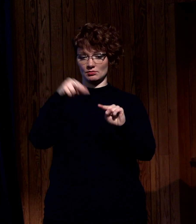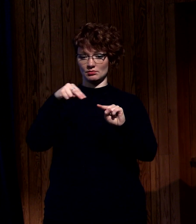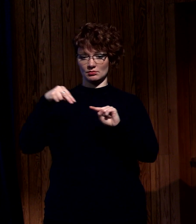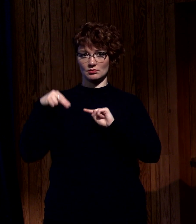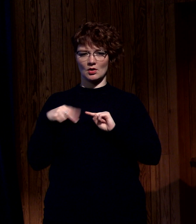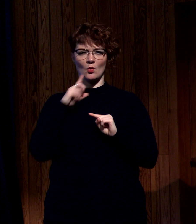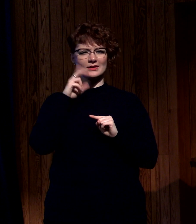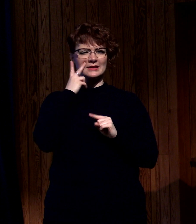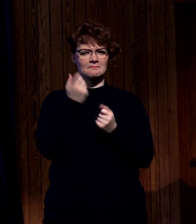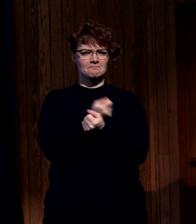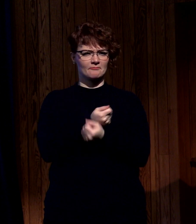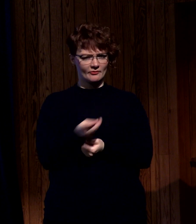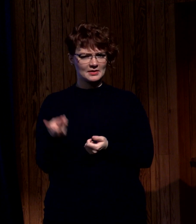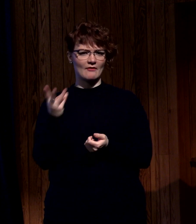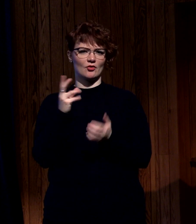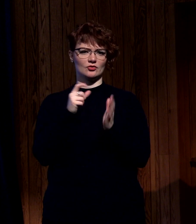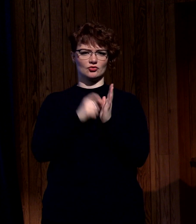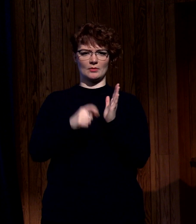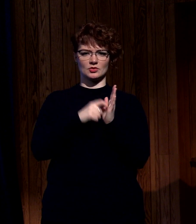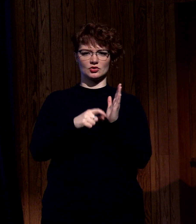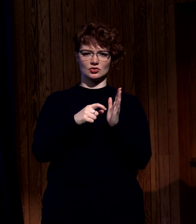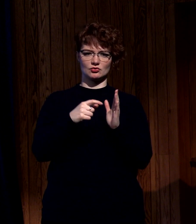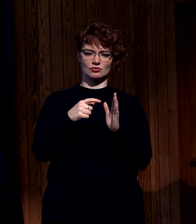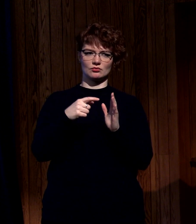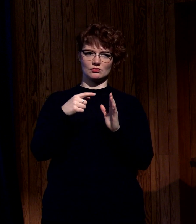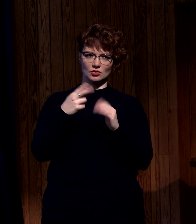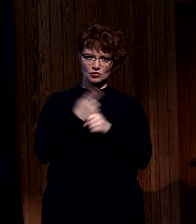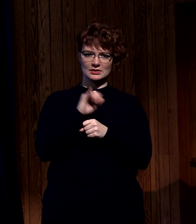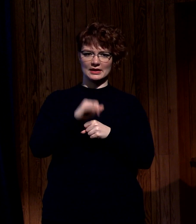numerous passages referencing this fine imagery, and